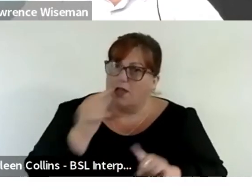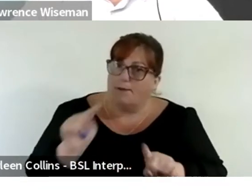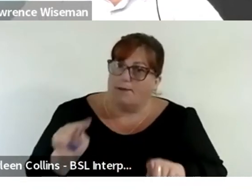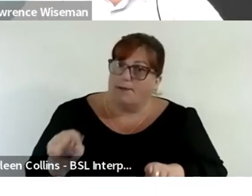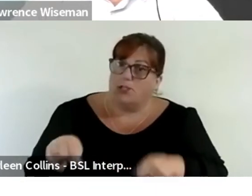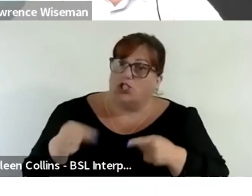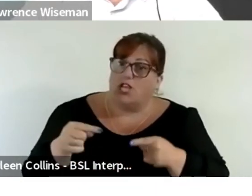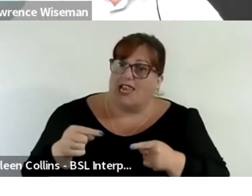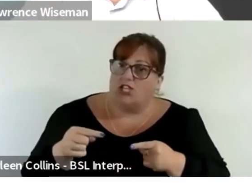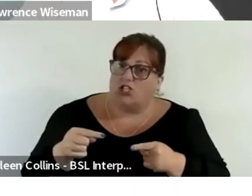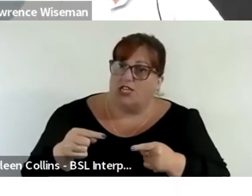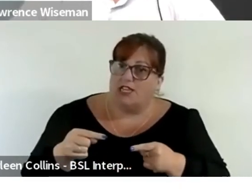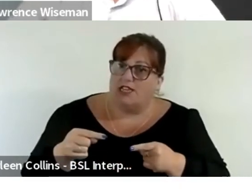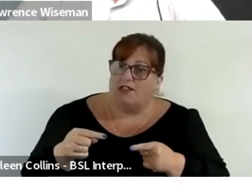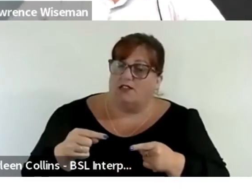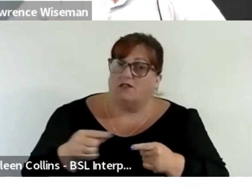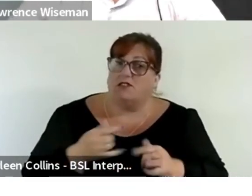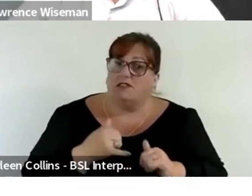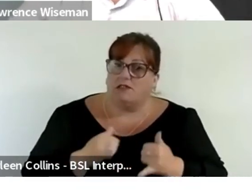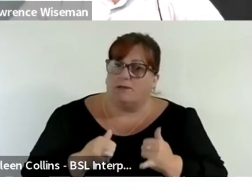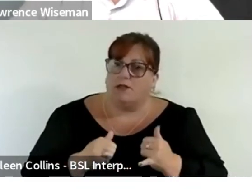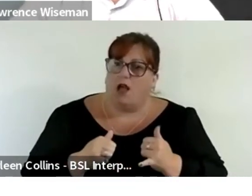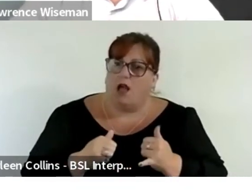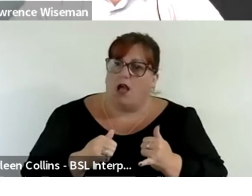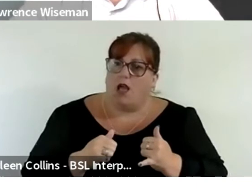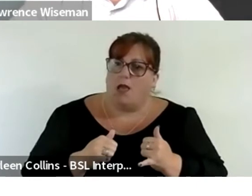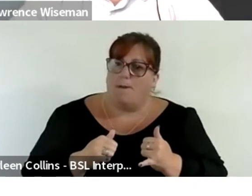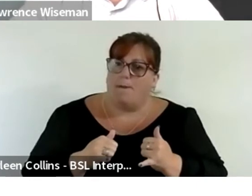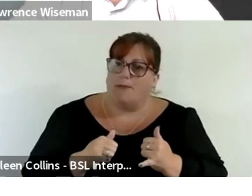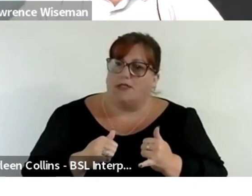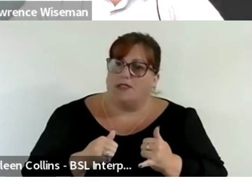I think there is no point in not being very honest about that.